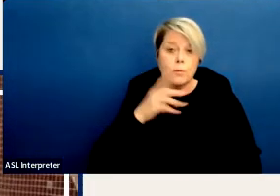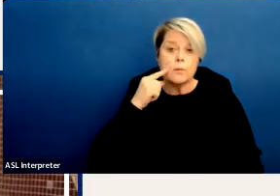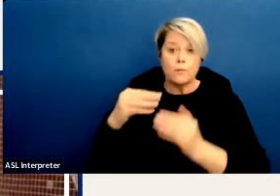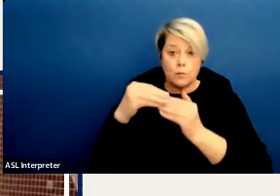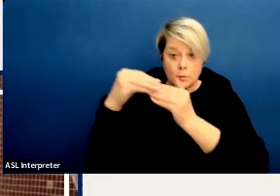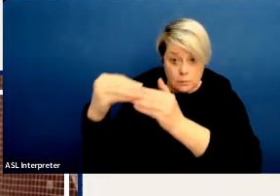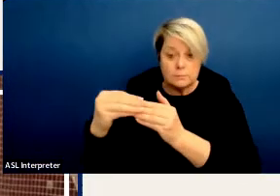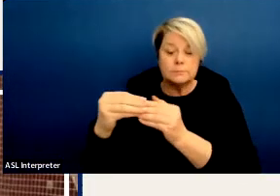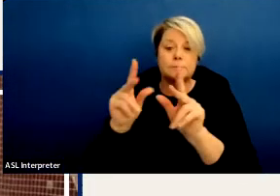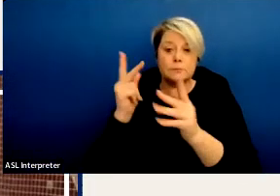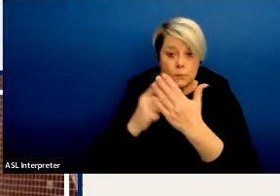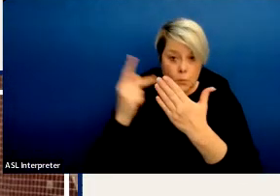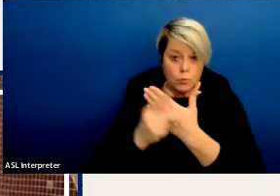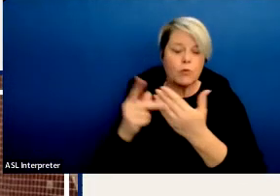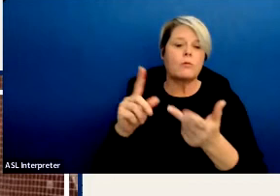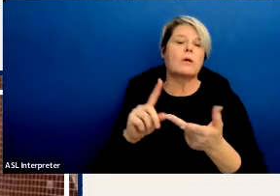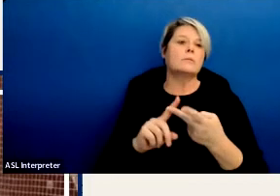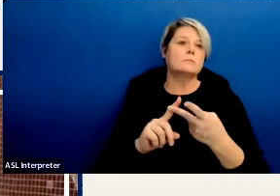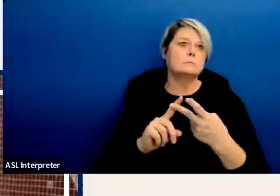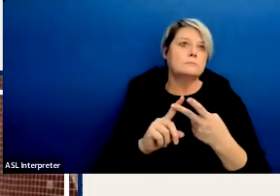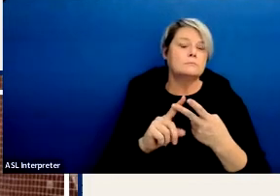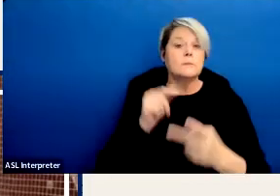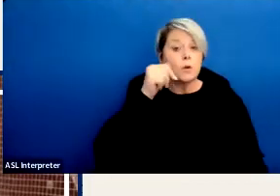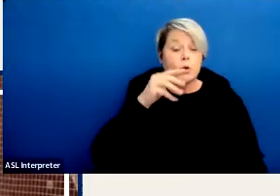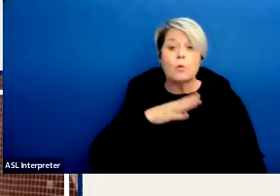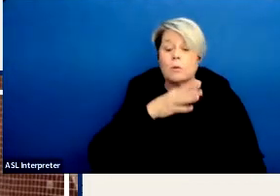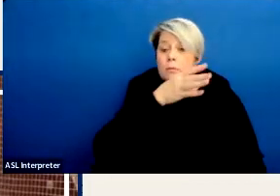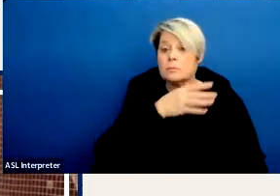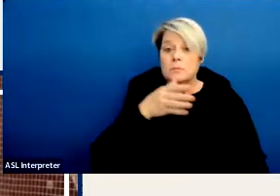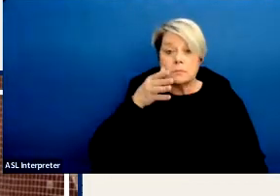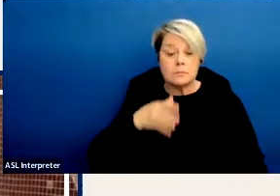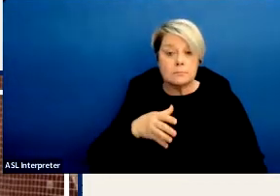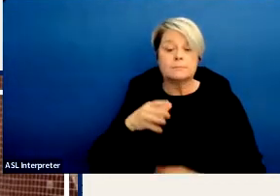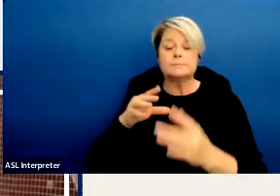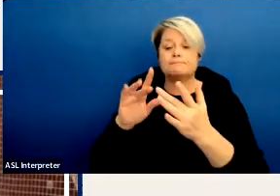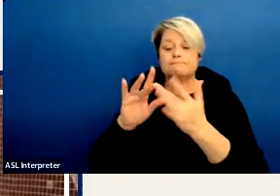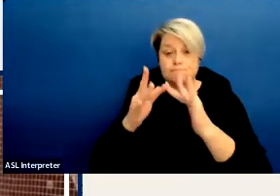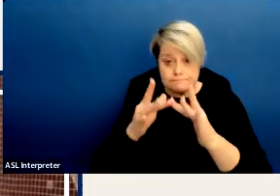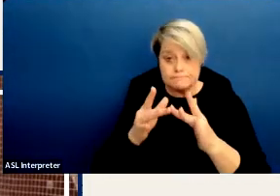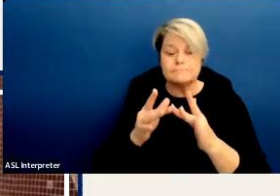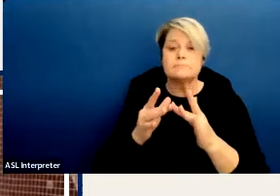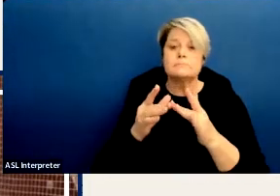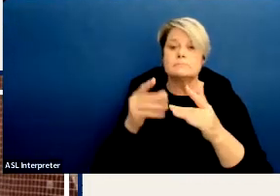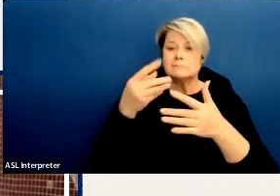Rawl workers and specialized tools for women in AG